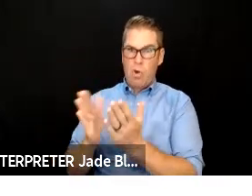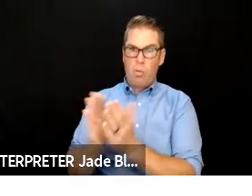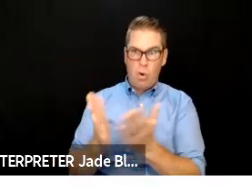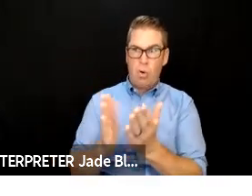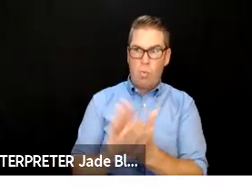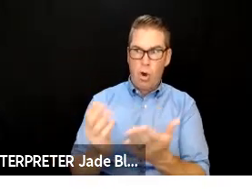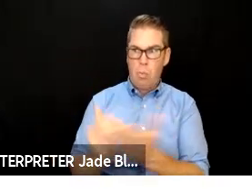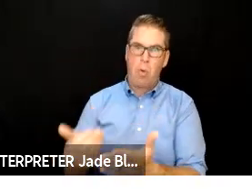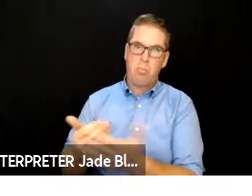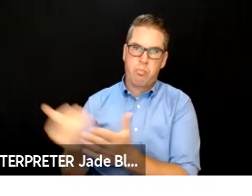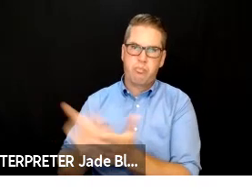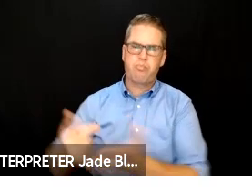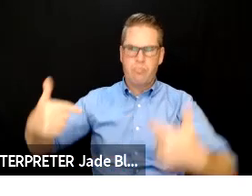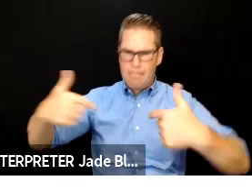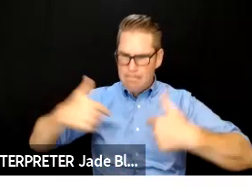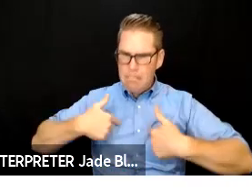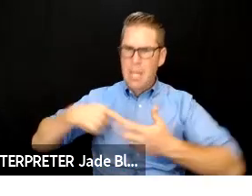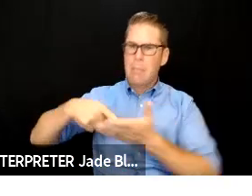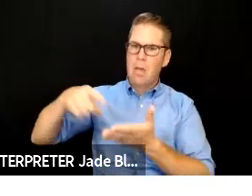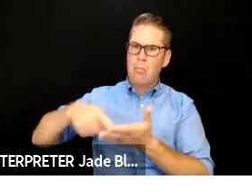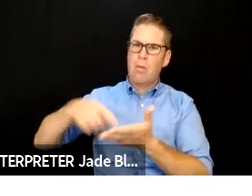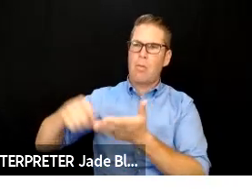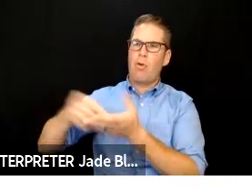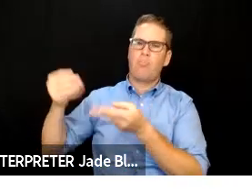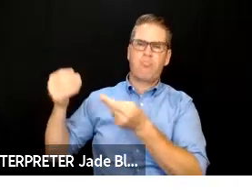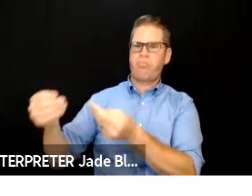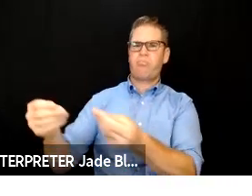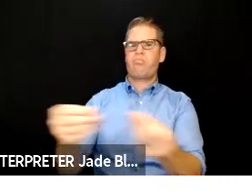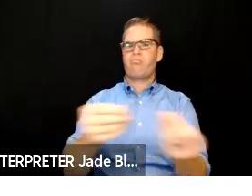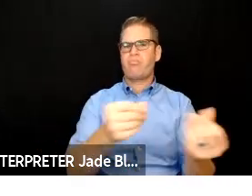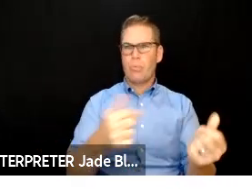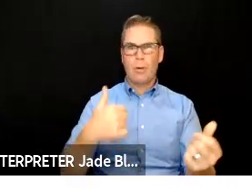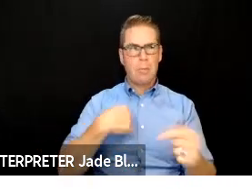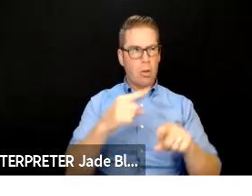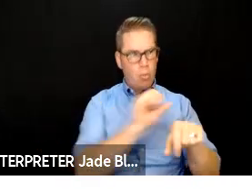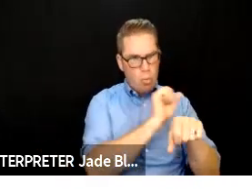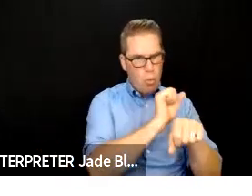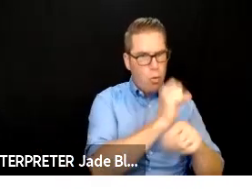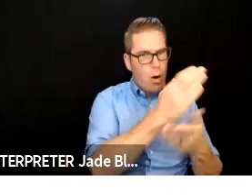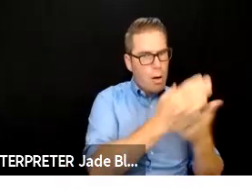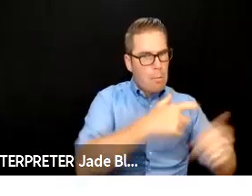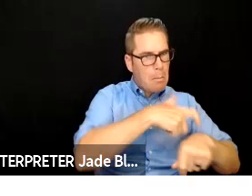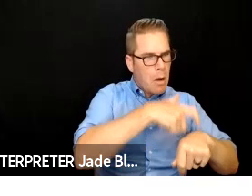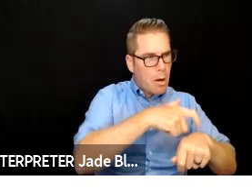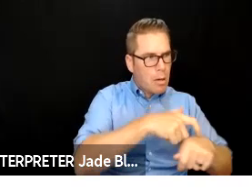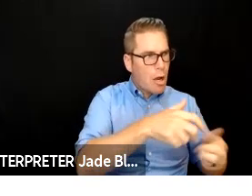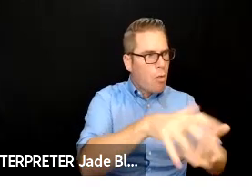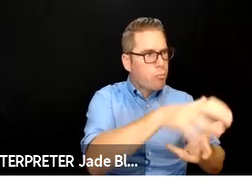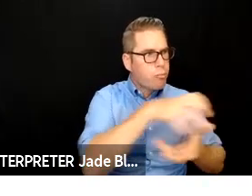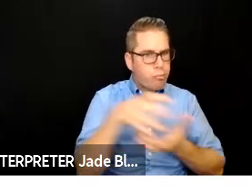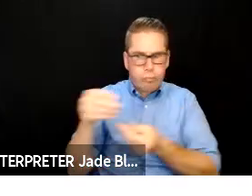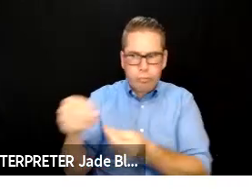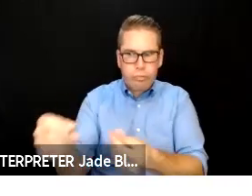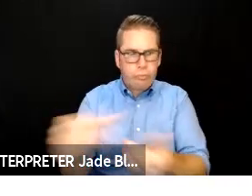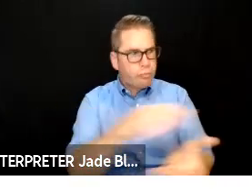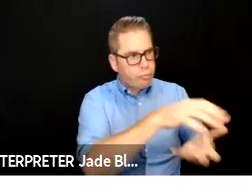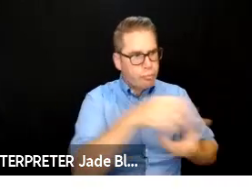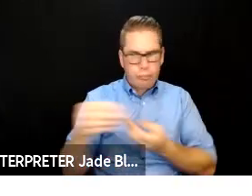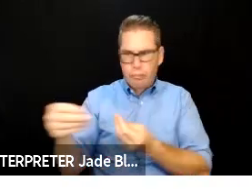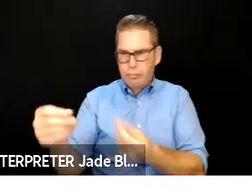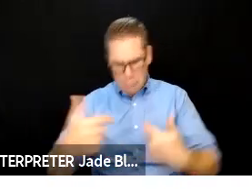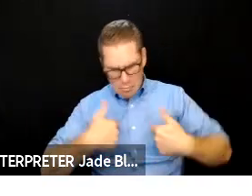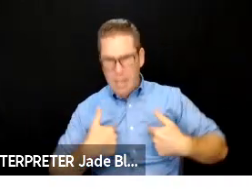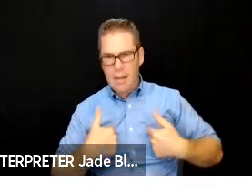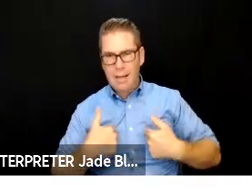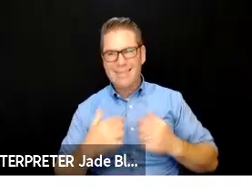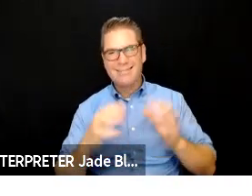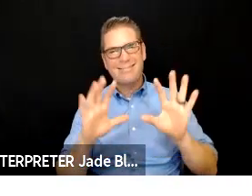Sally Potter: And I made money and I use that money to pay for my textbooks, but I just want you to, you know, just take a look at the at the spot of, you know, where you were.